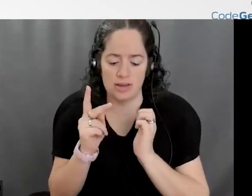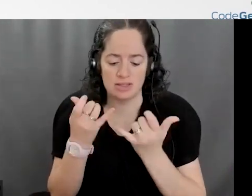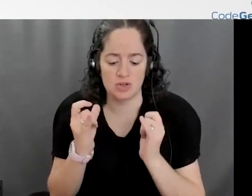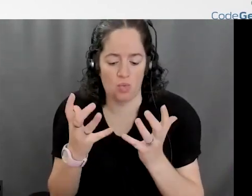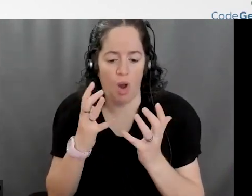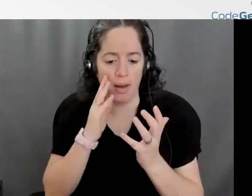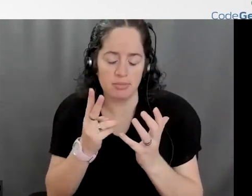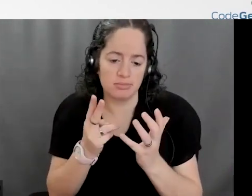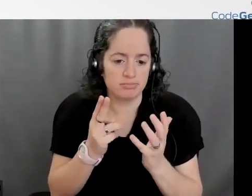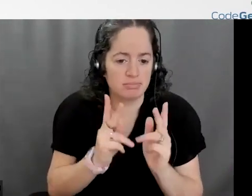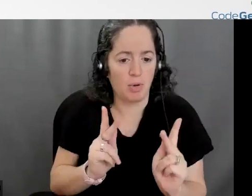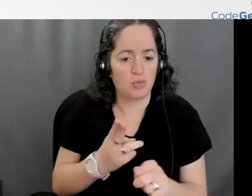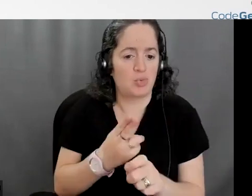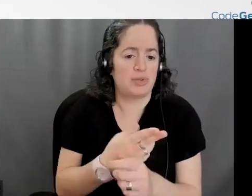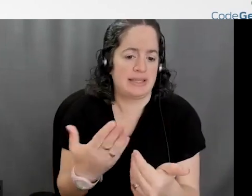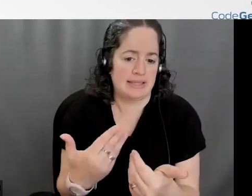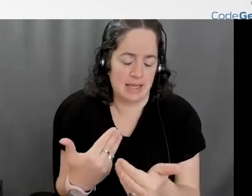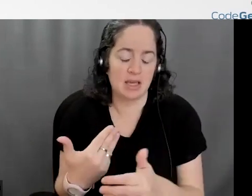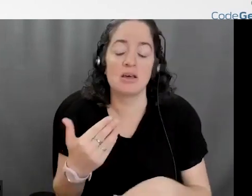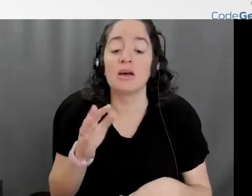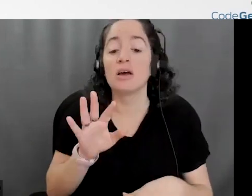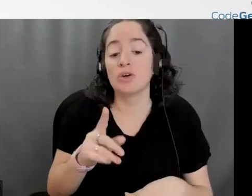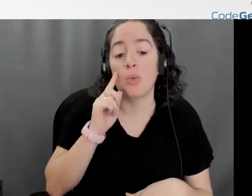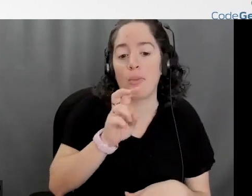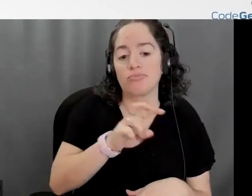I'm going to switch back over to a demo